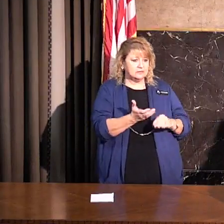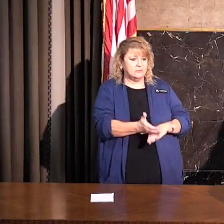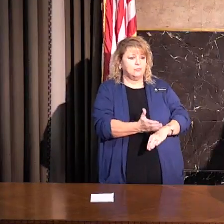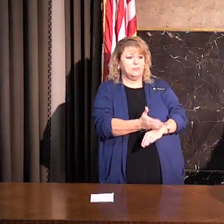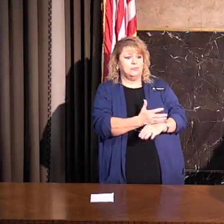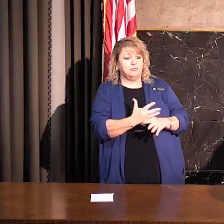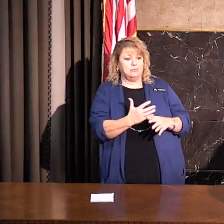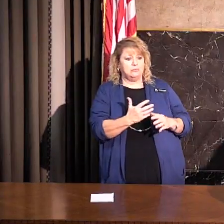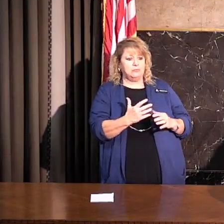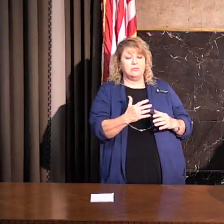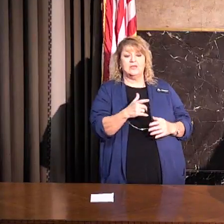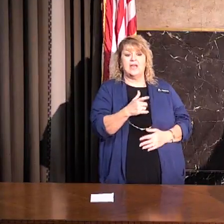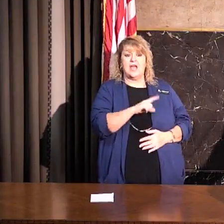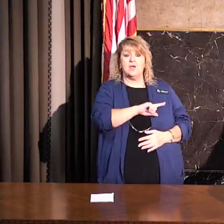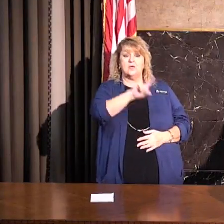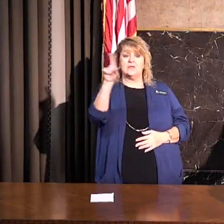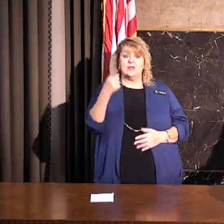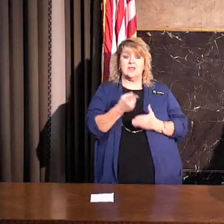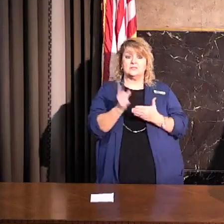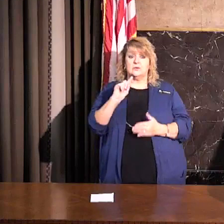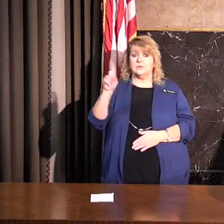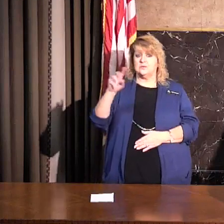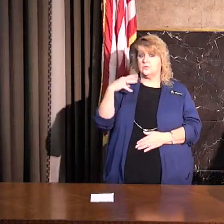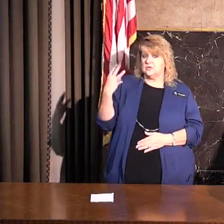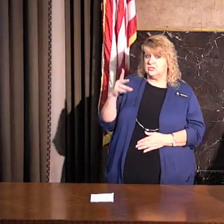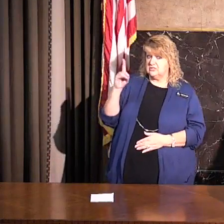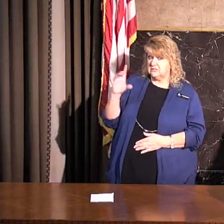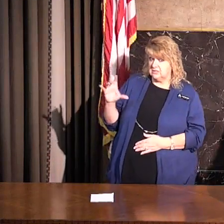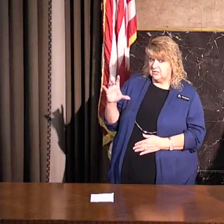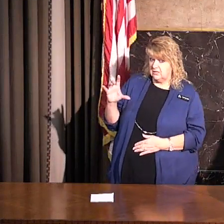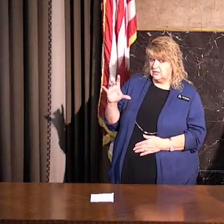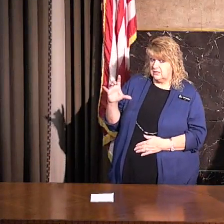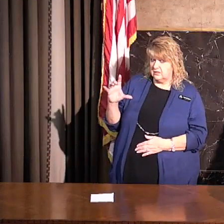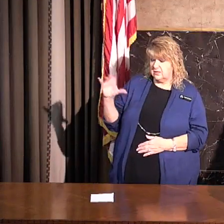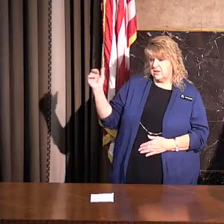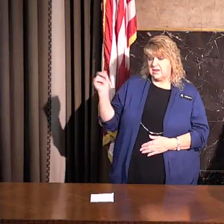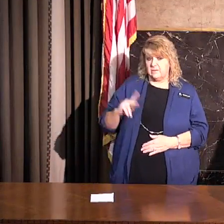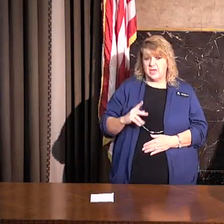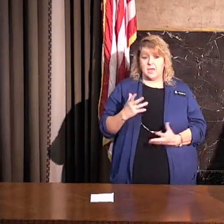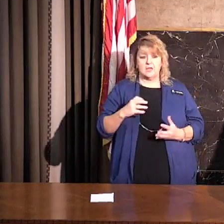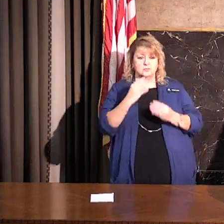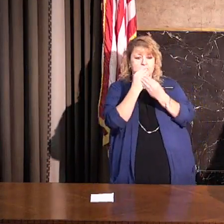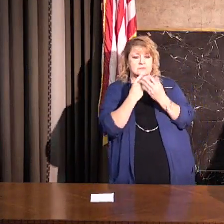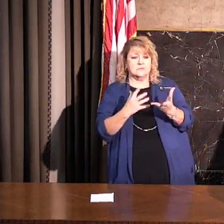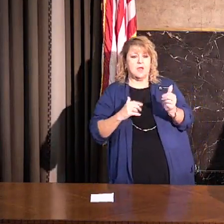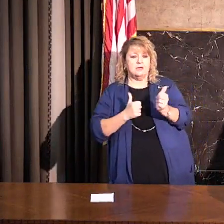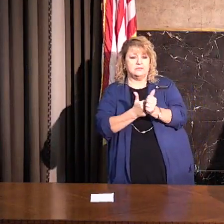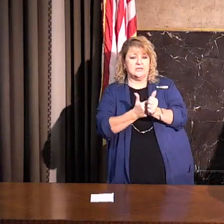returned from Washington DC last week. Uh so, I did want to